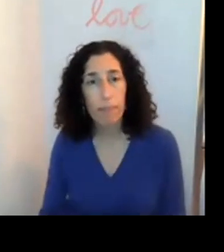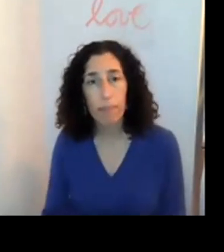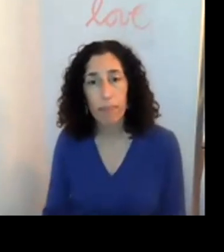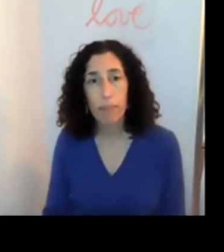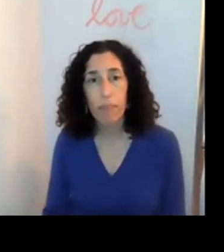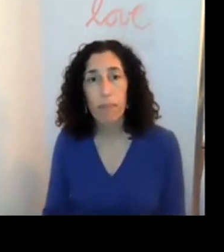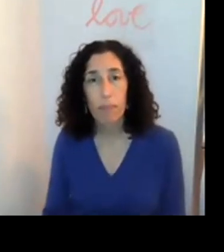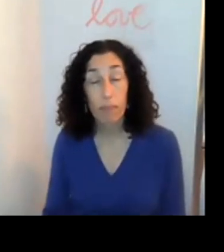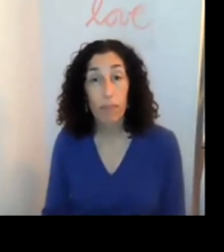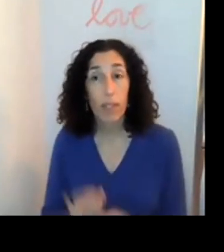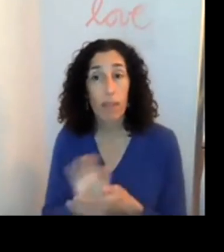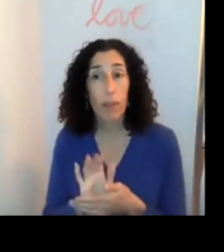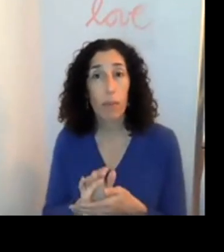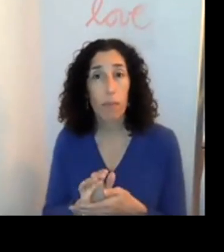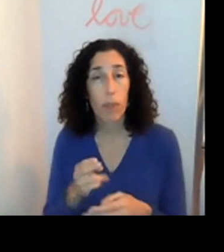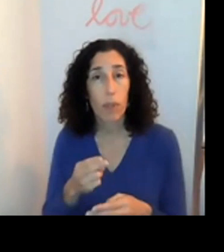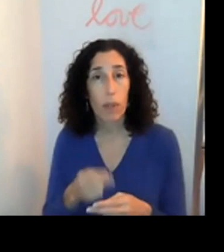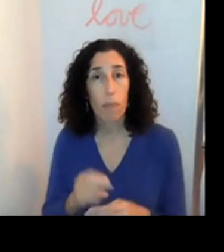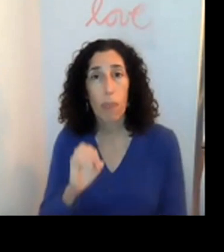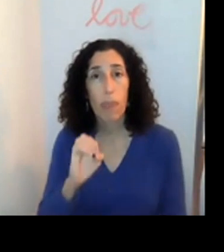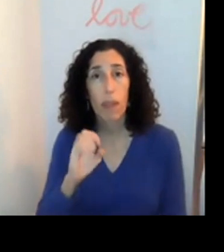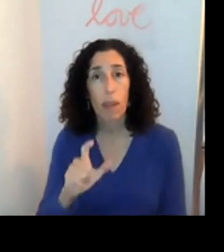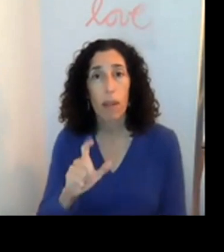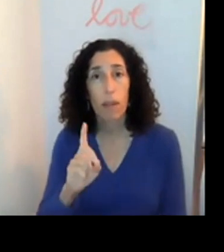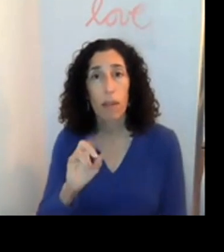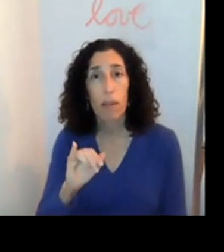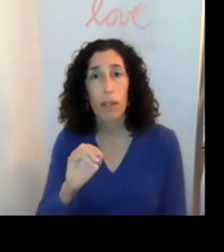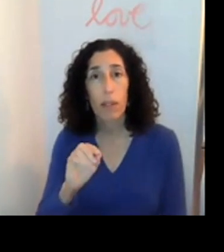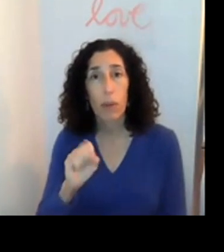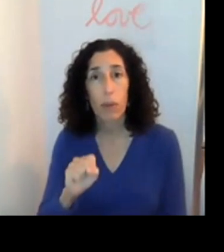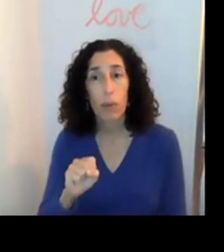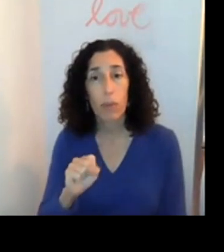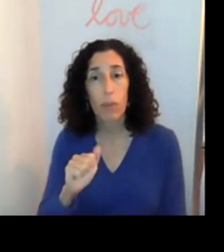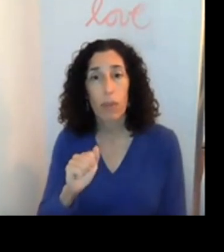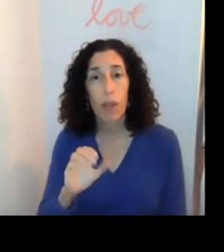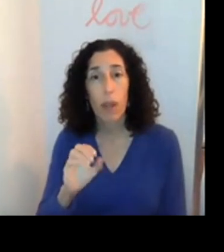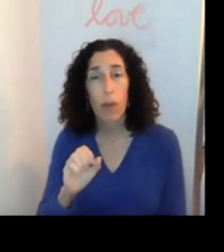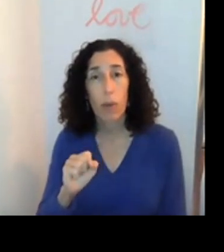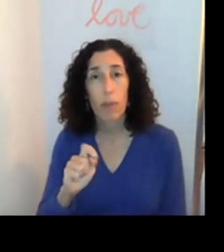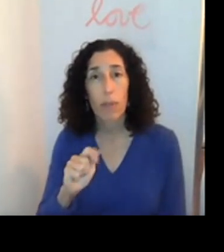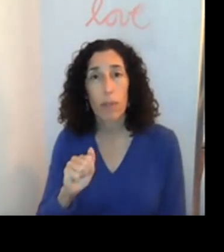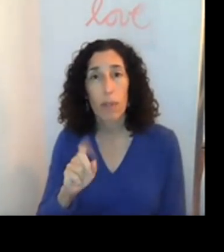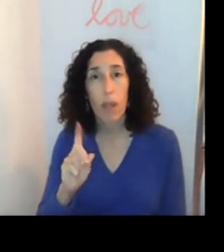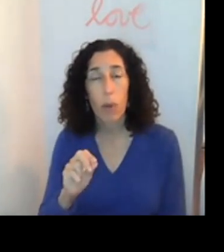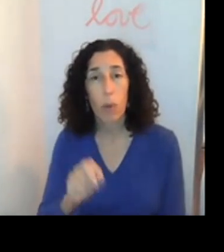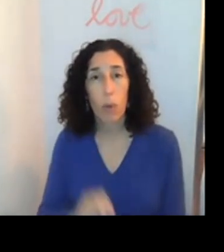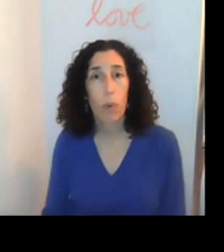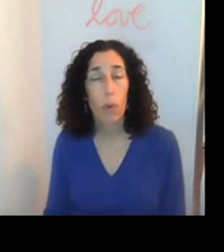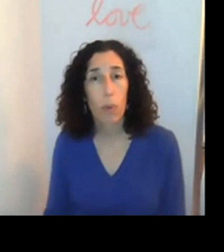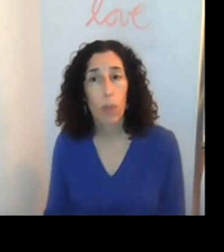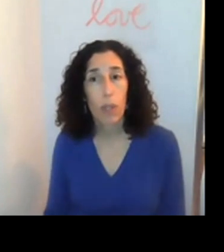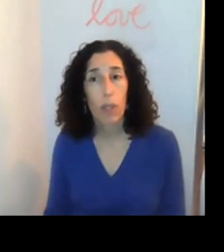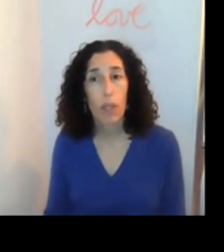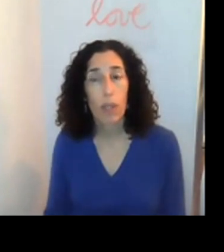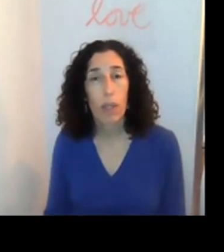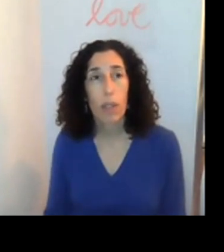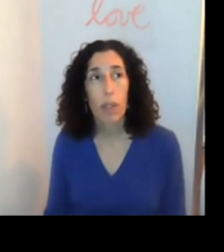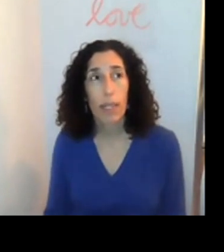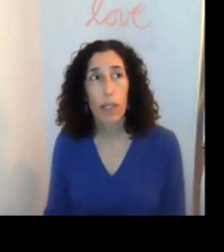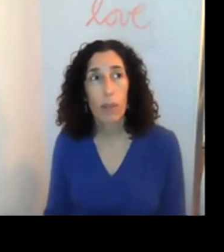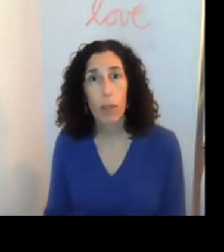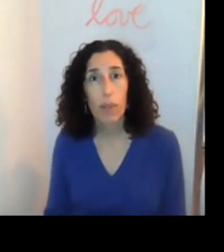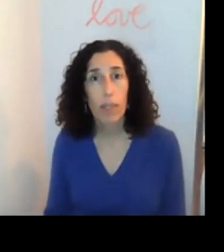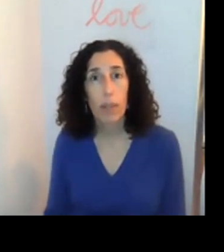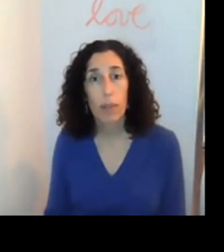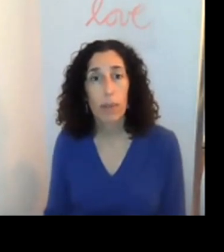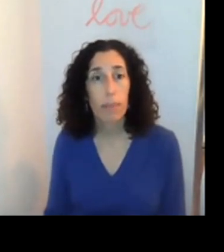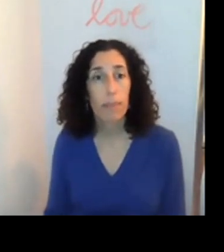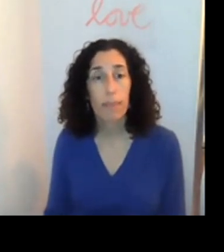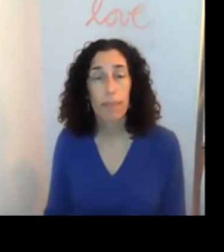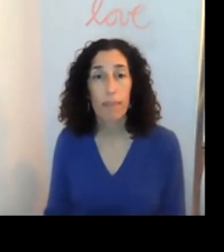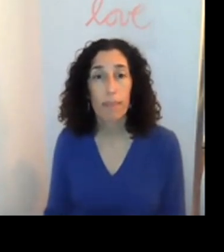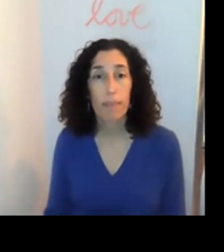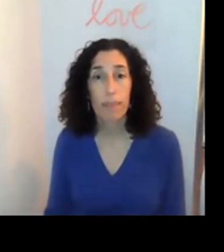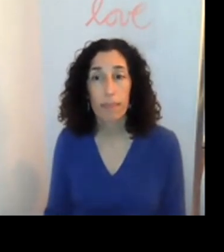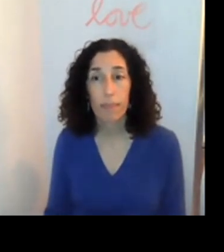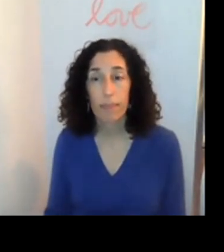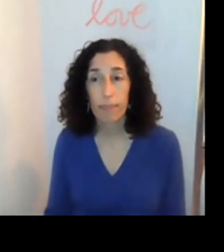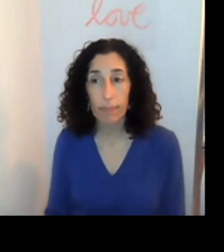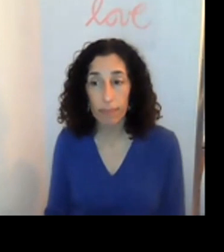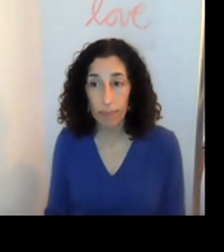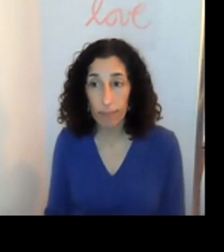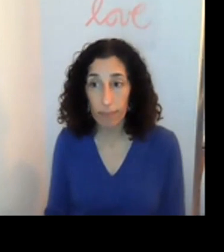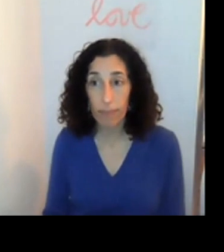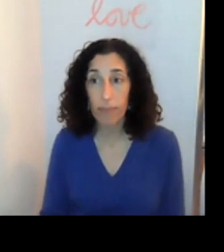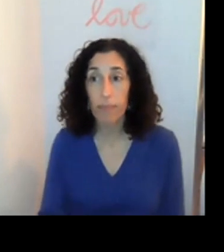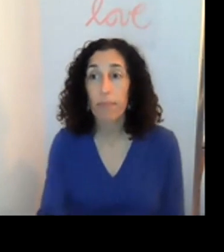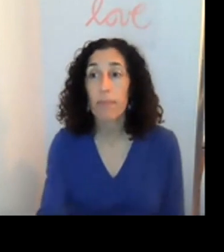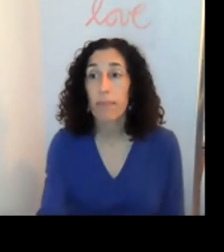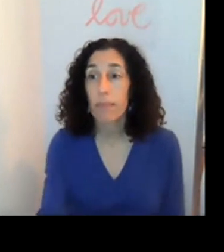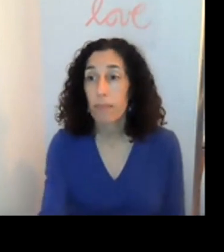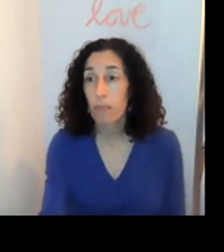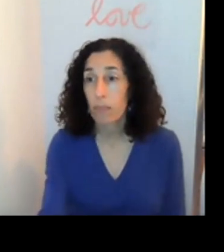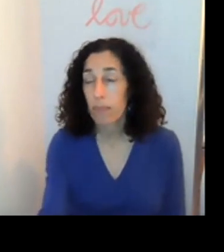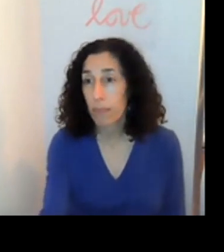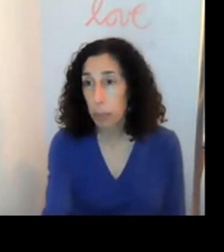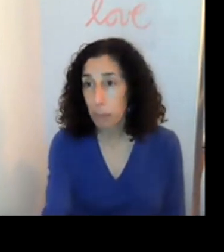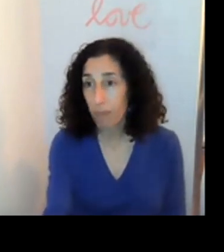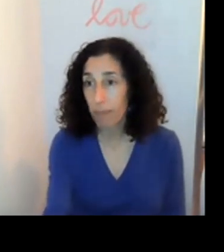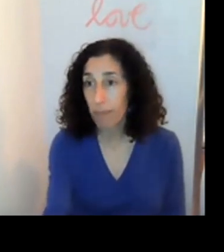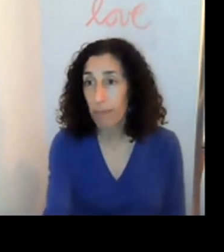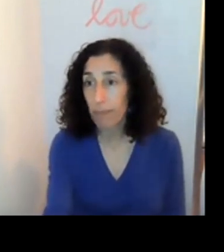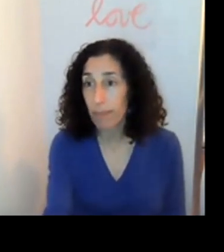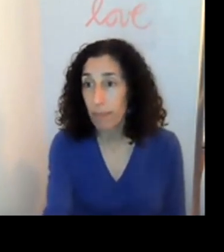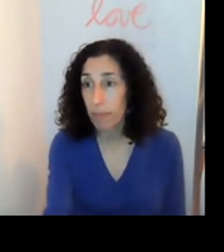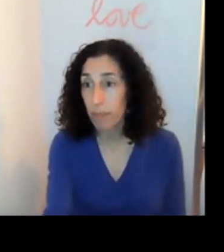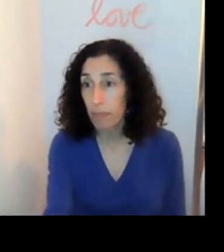maybe other people in the audience also want to speak to that.